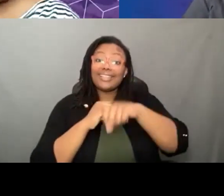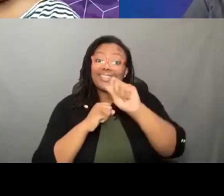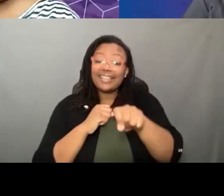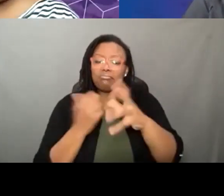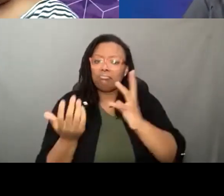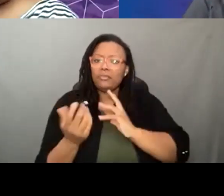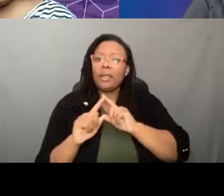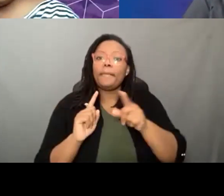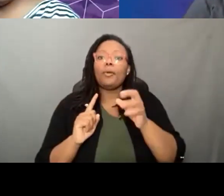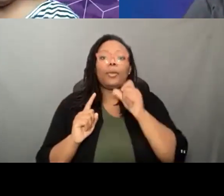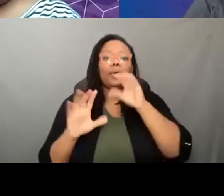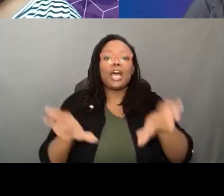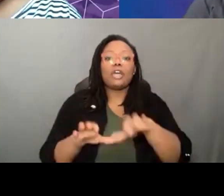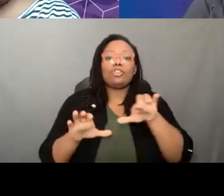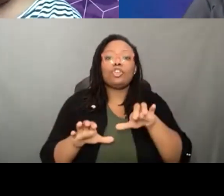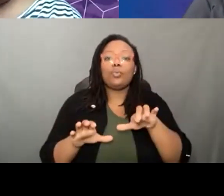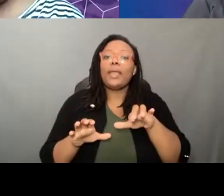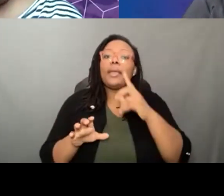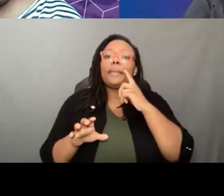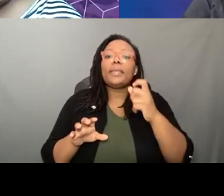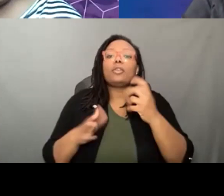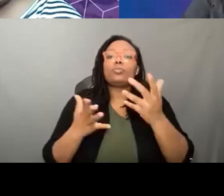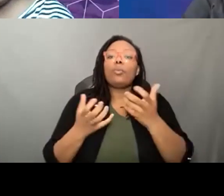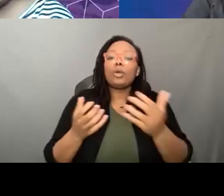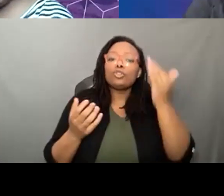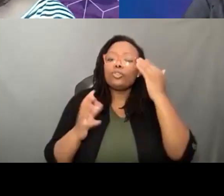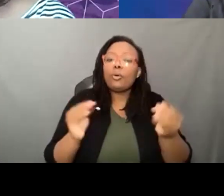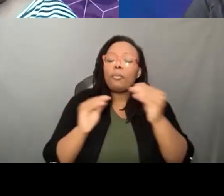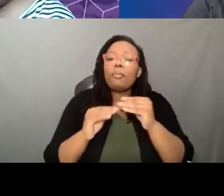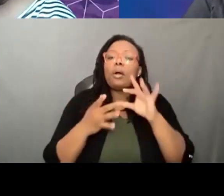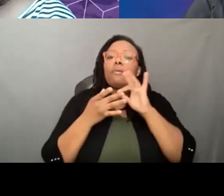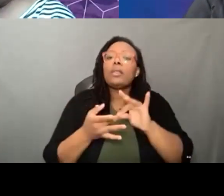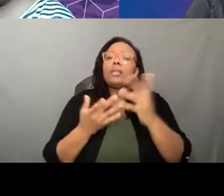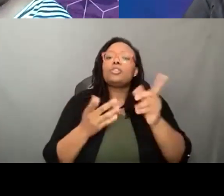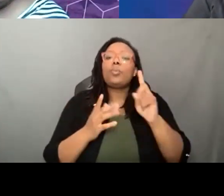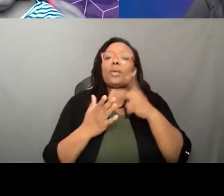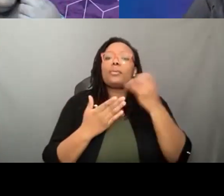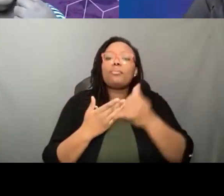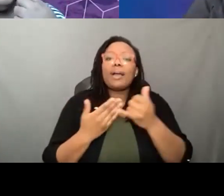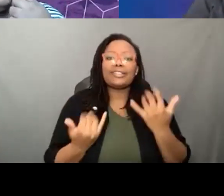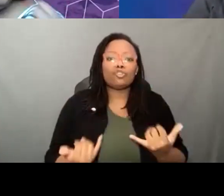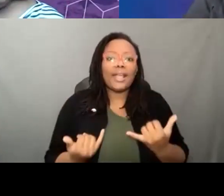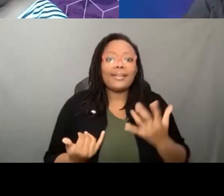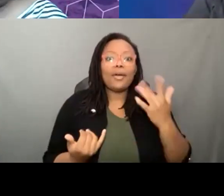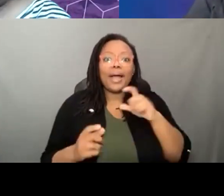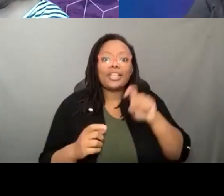We just would not do that all upfront because we would want to know more about where the project stands, why you need a no-cost extension.